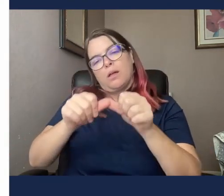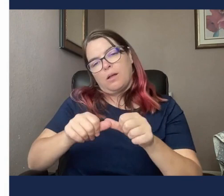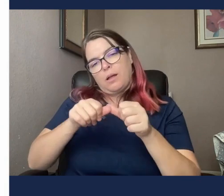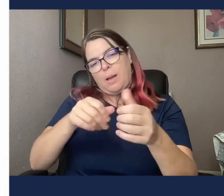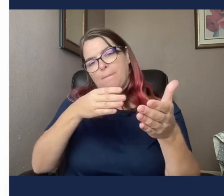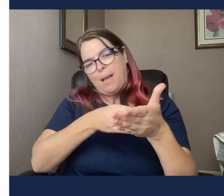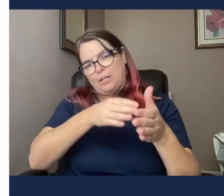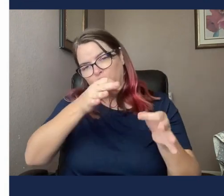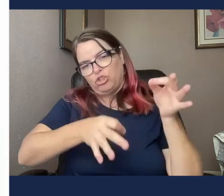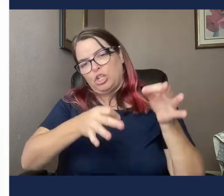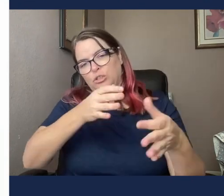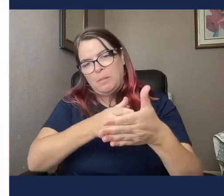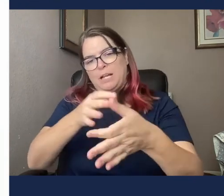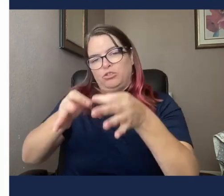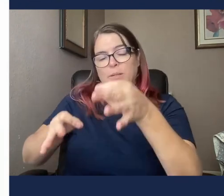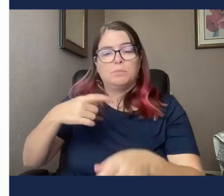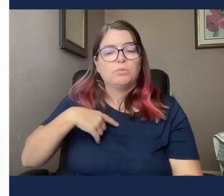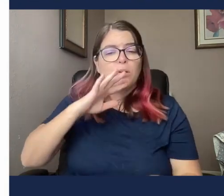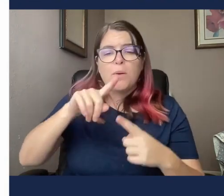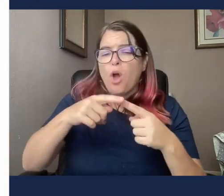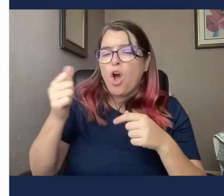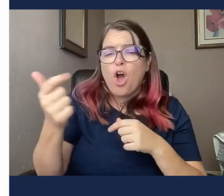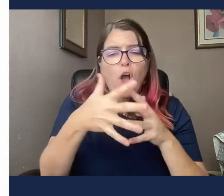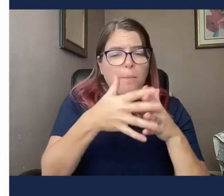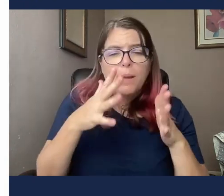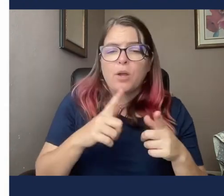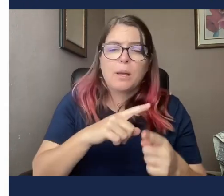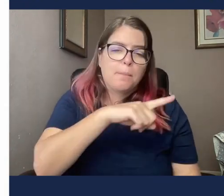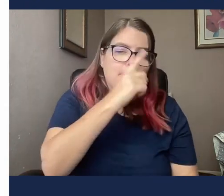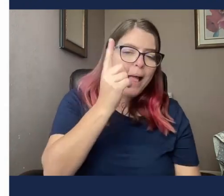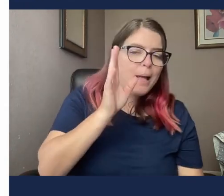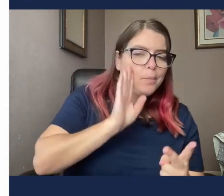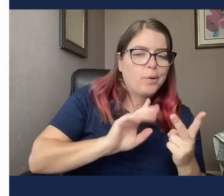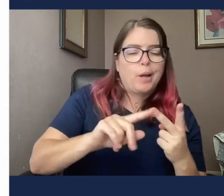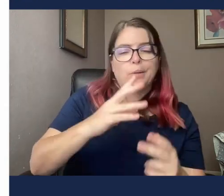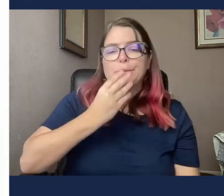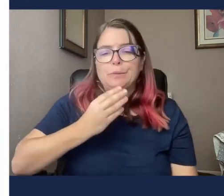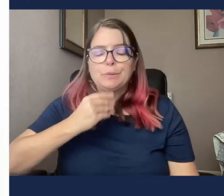actually impacts one's subconscious beliefs and will often override professed values